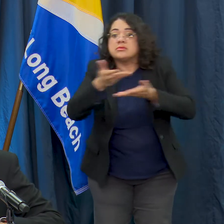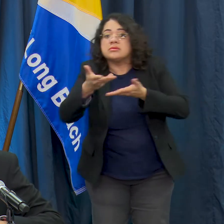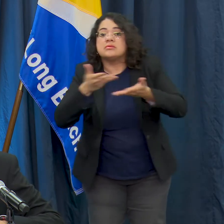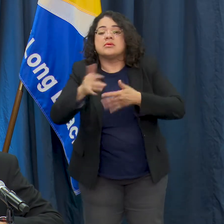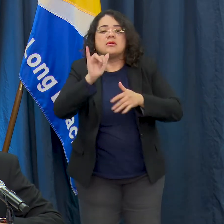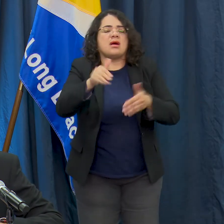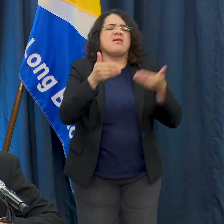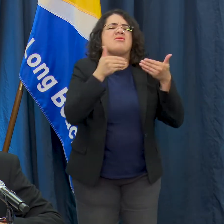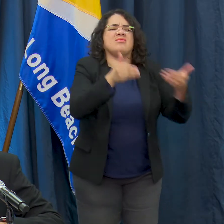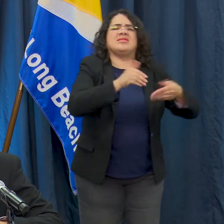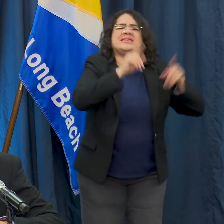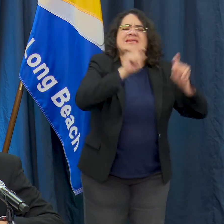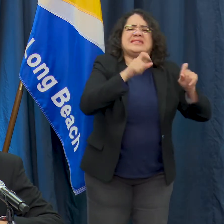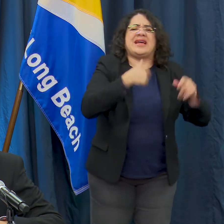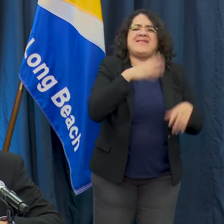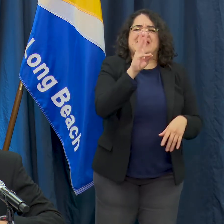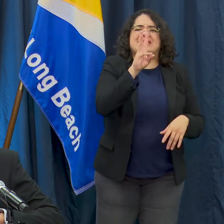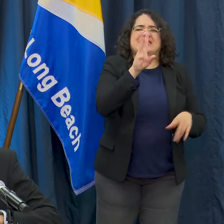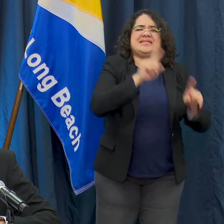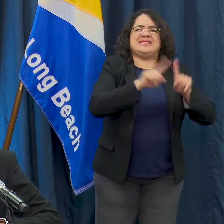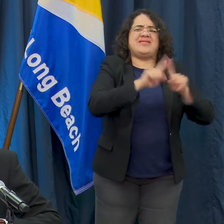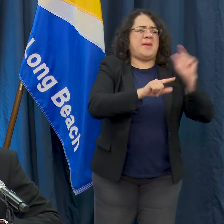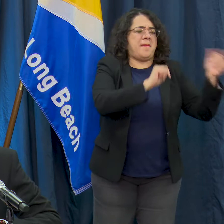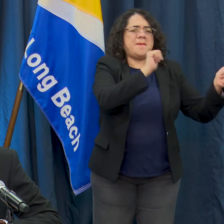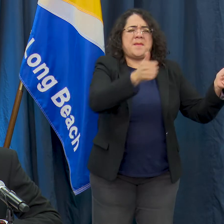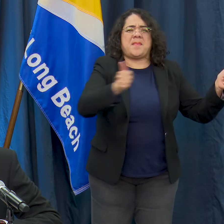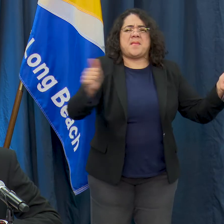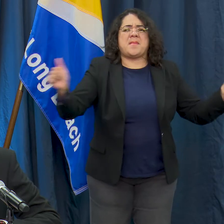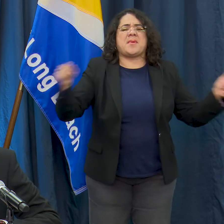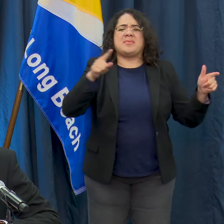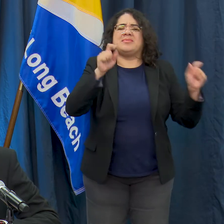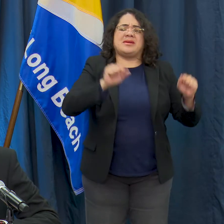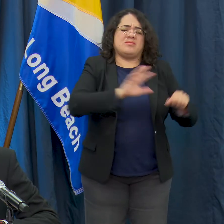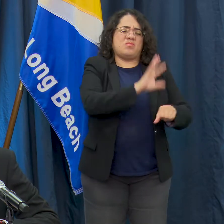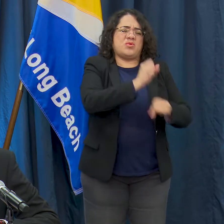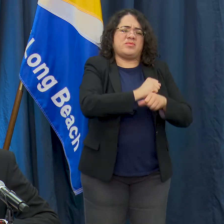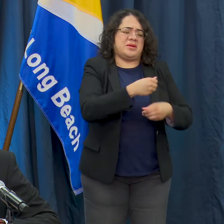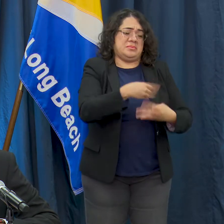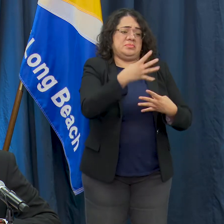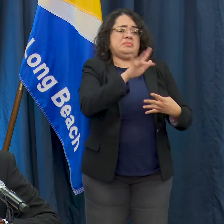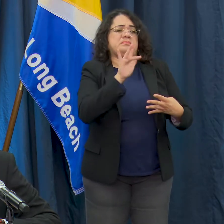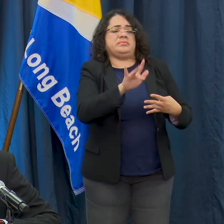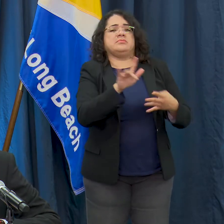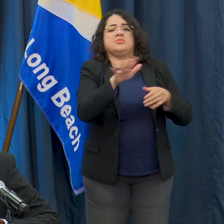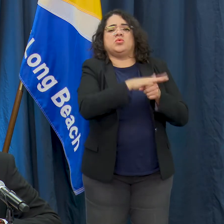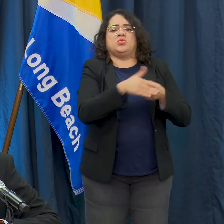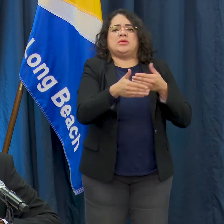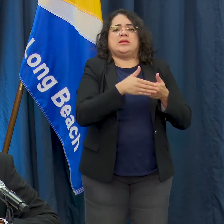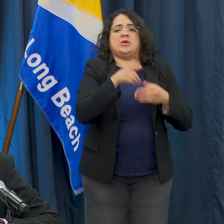so please get tested. We know that over the weekend, any retailer in Long